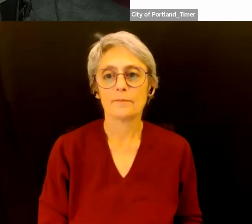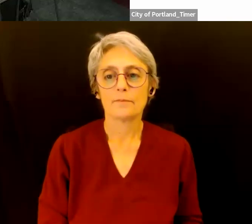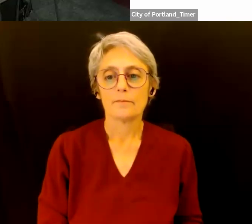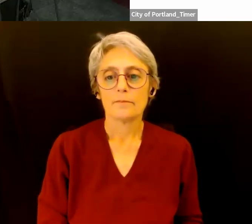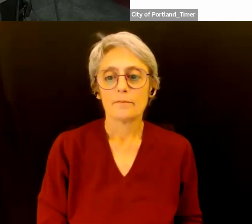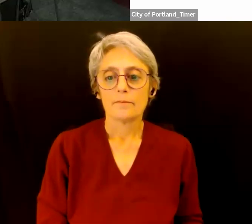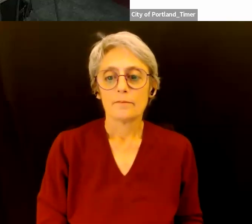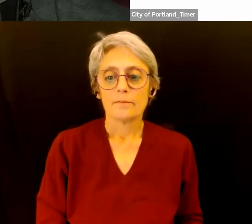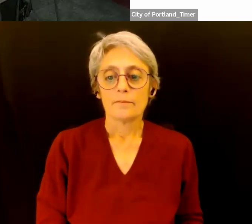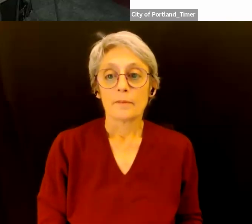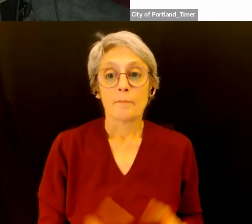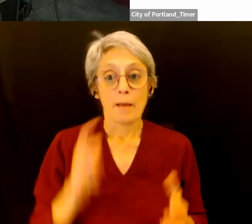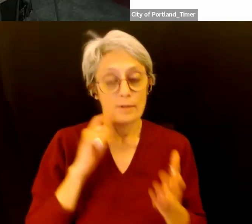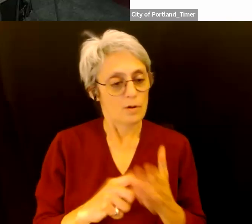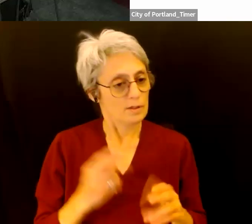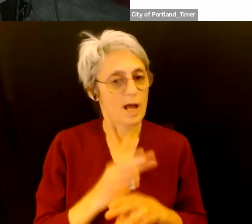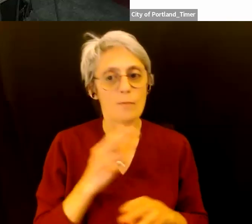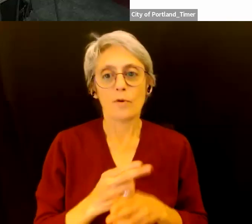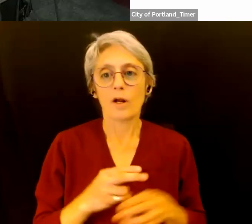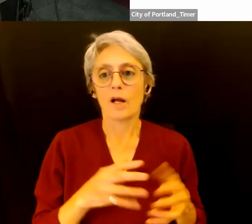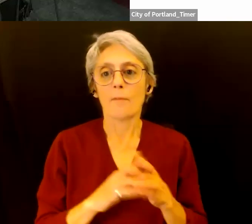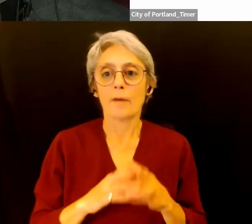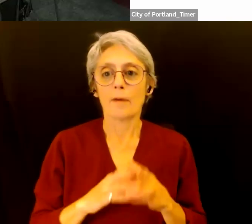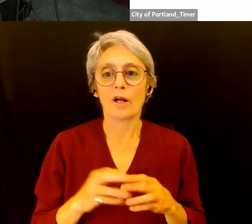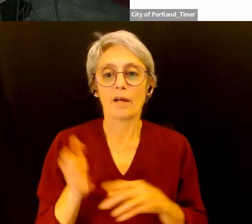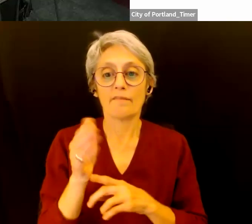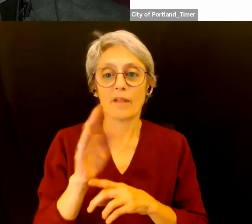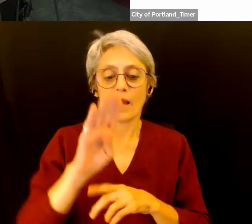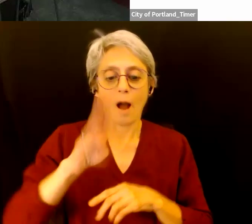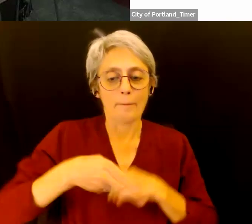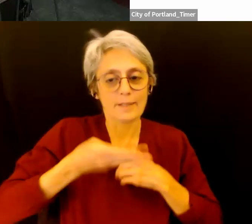You may notice that I'm wearing an American flag. I'm wearing it upside down in solidarity with federal employees.